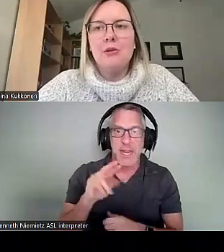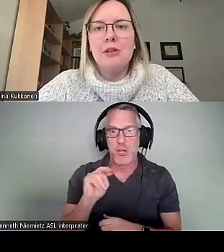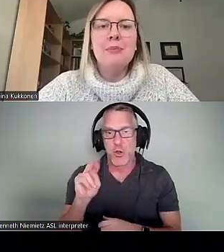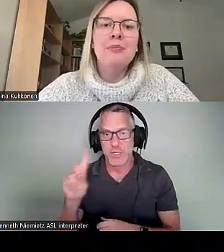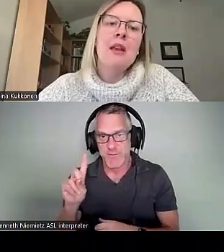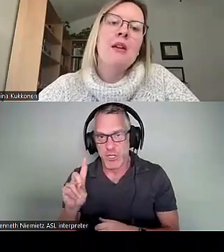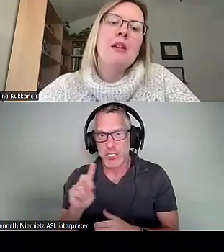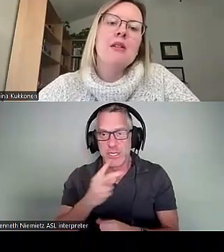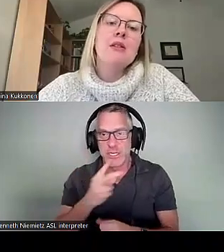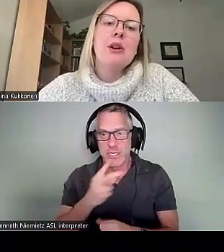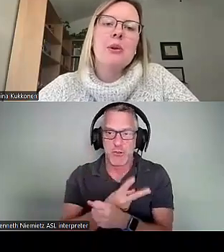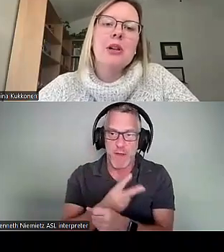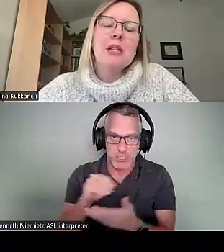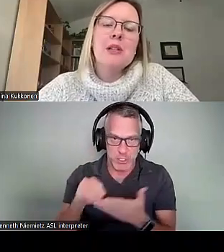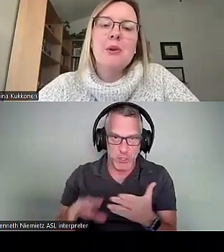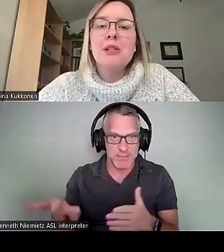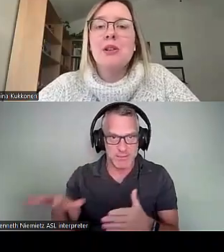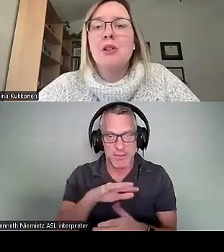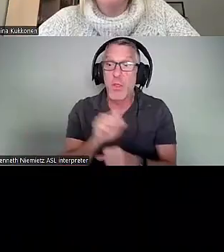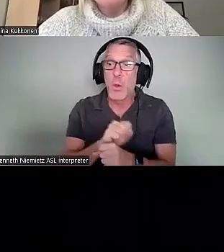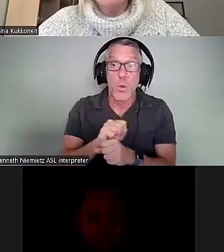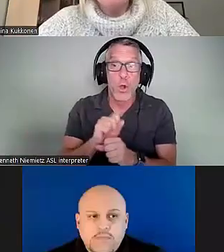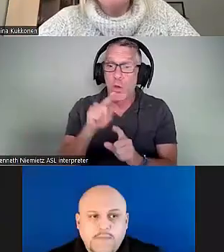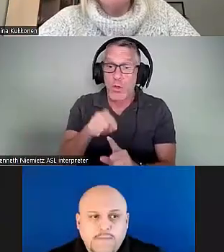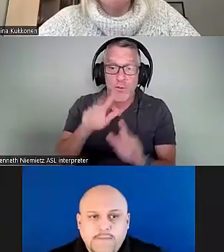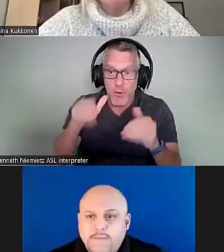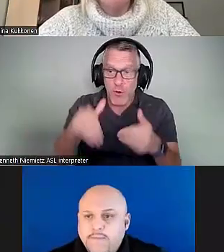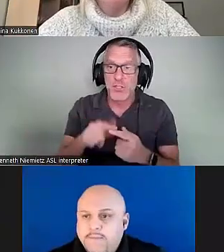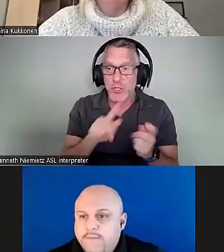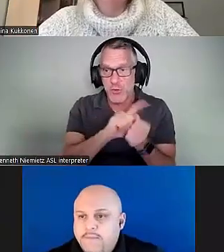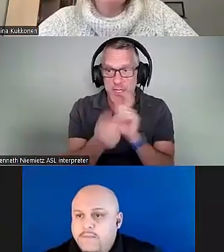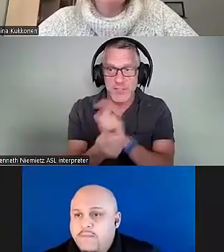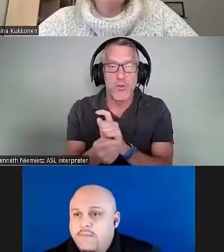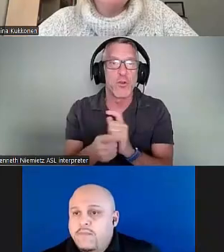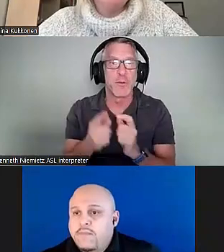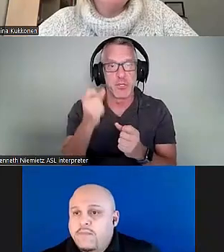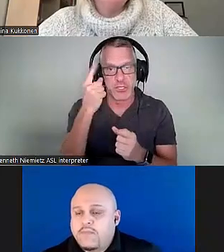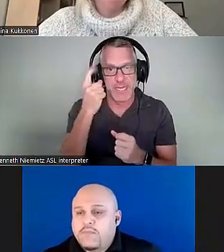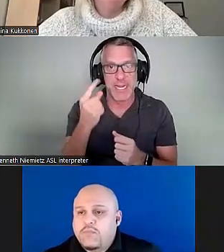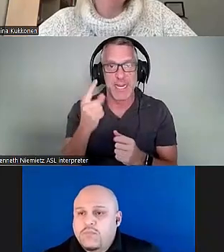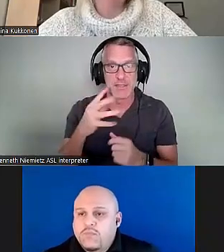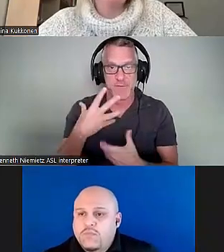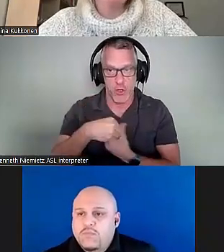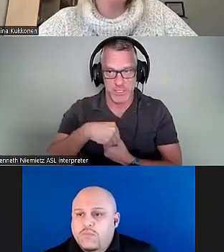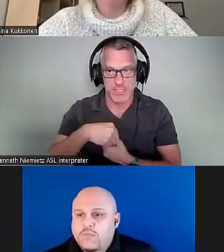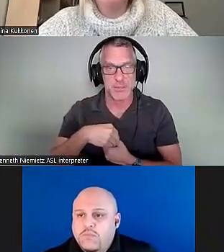students. So their work is focused on transforming deficit understandings of autism and practices in